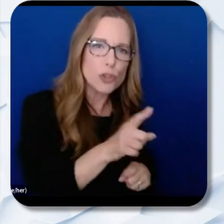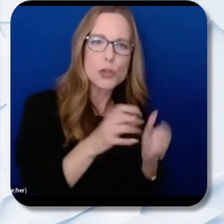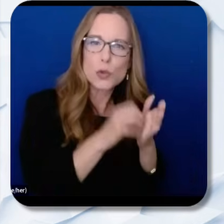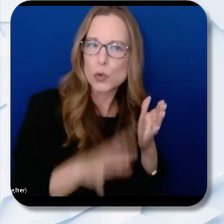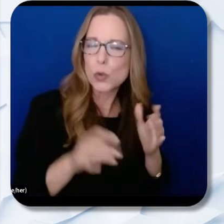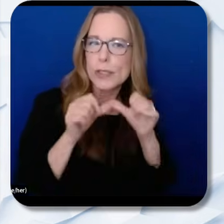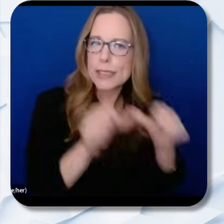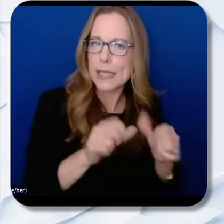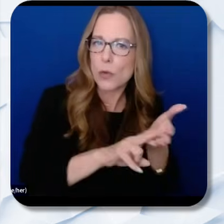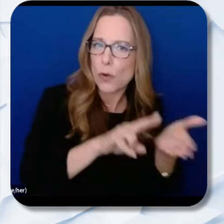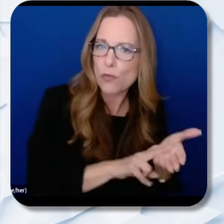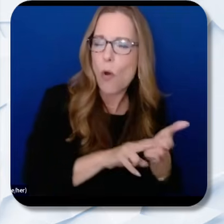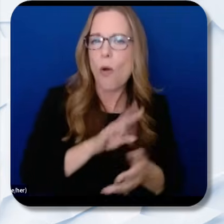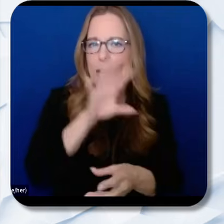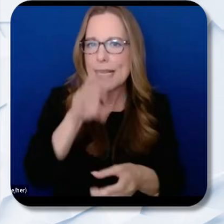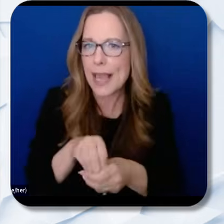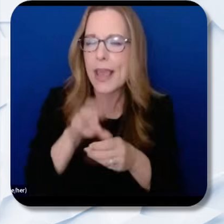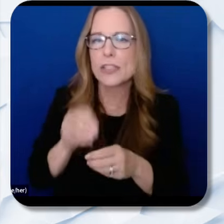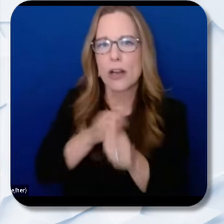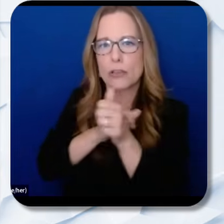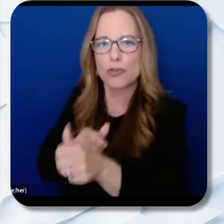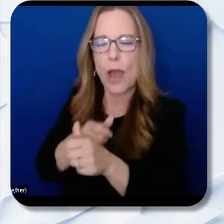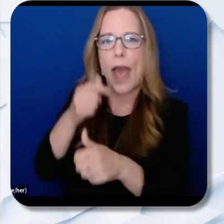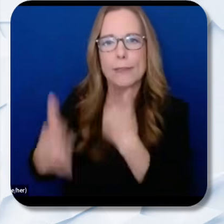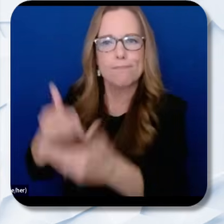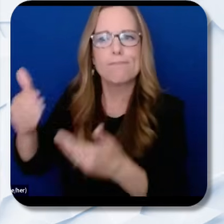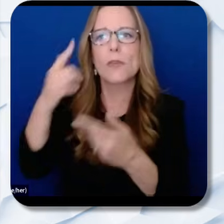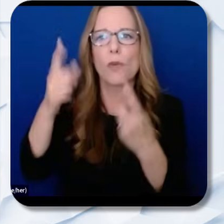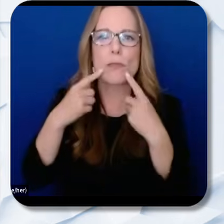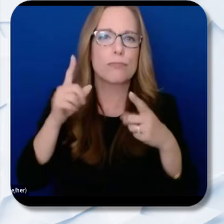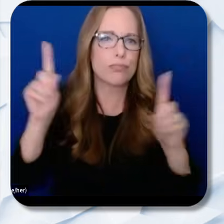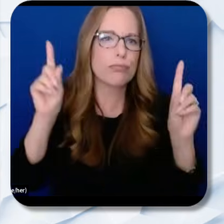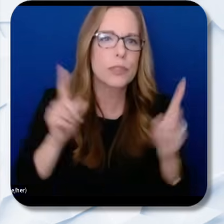I've learned that what students remember isn't the policy that protects them.